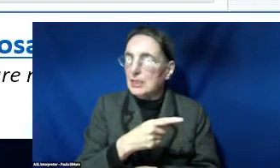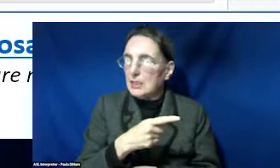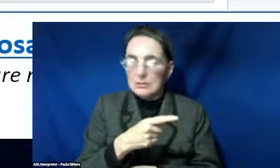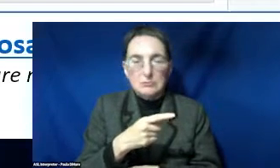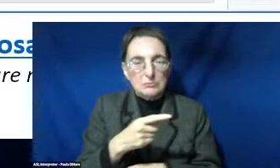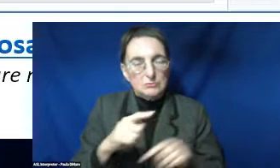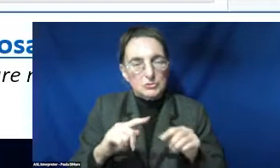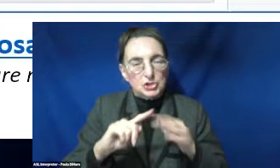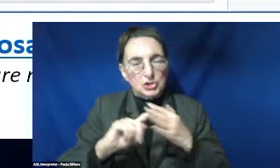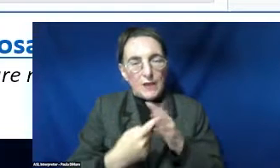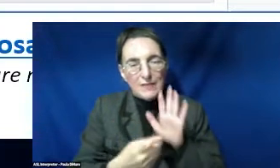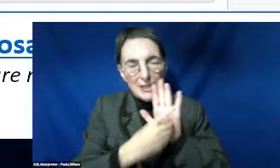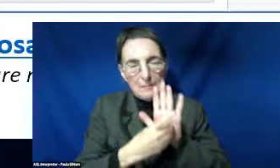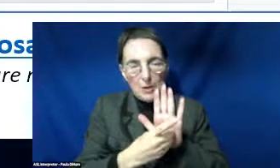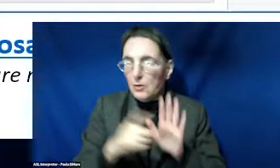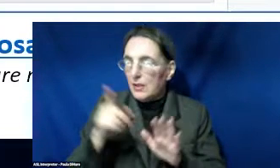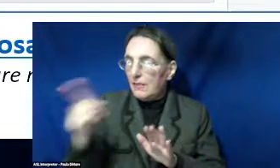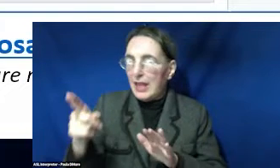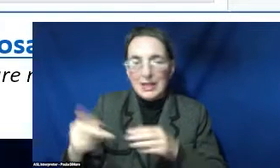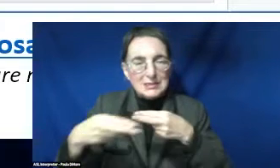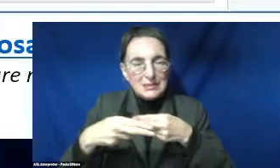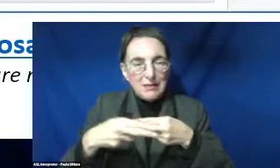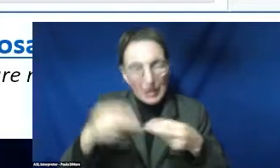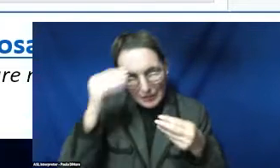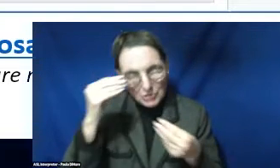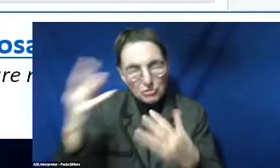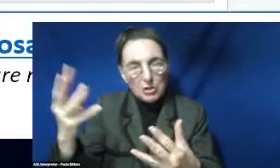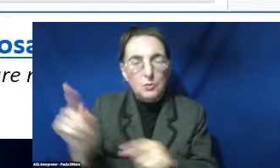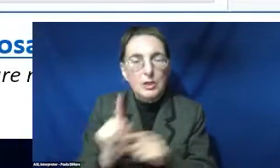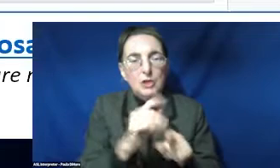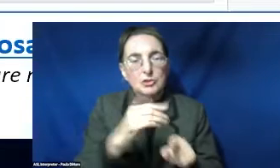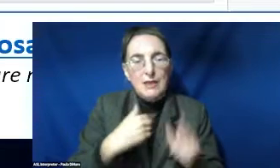So this slide just lets you know we also have a demo site for supplements.